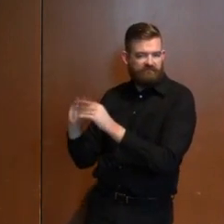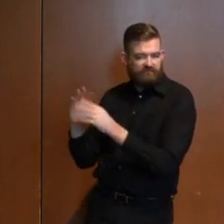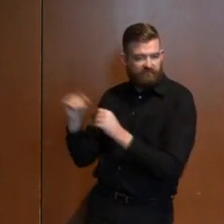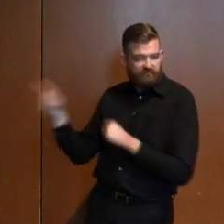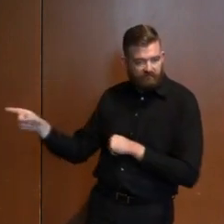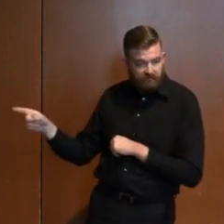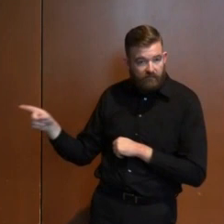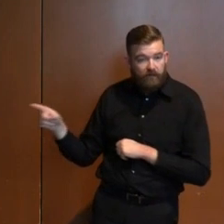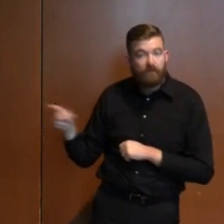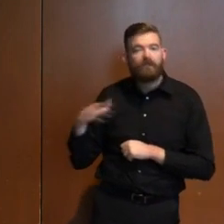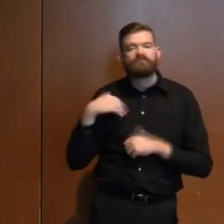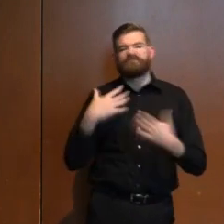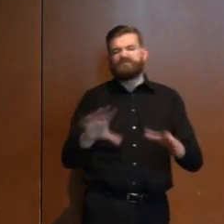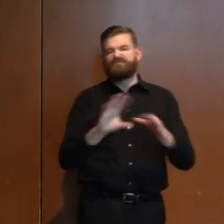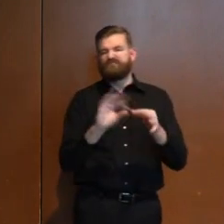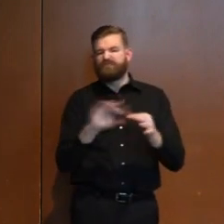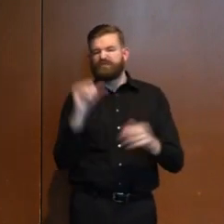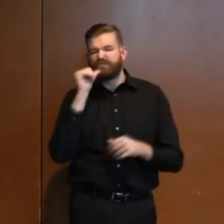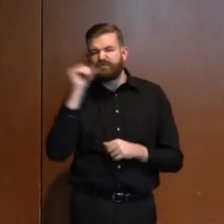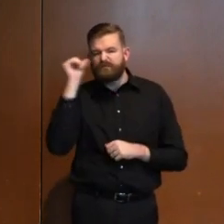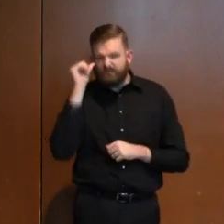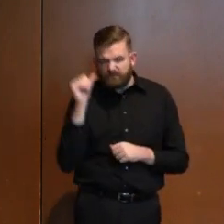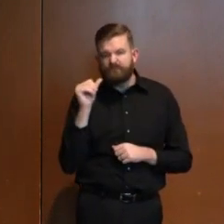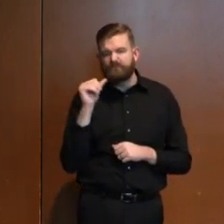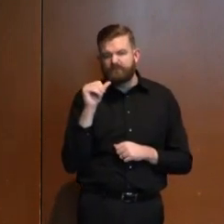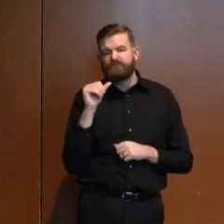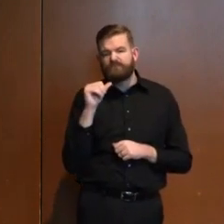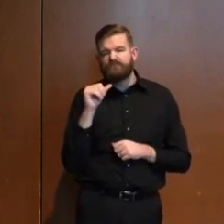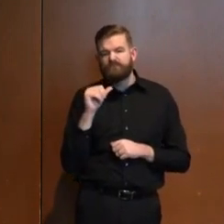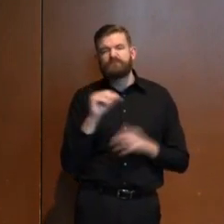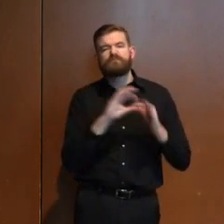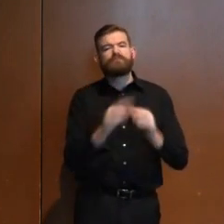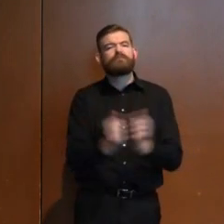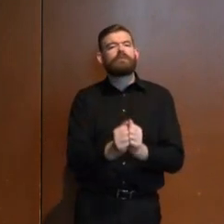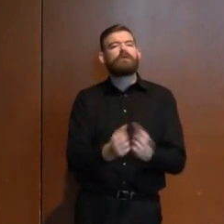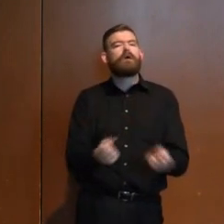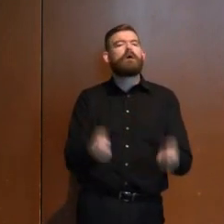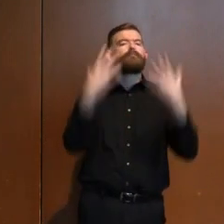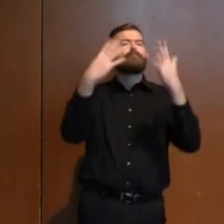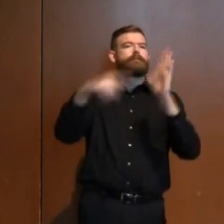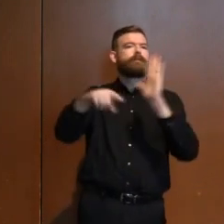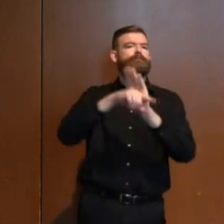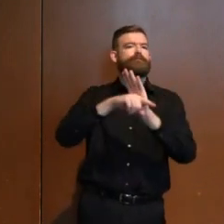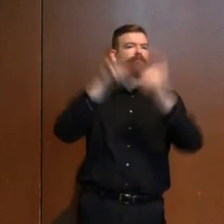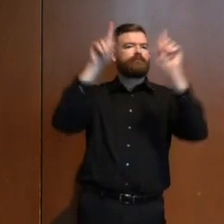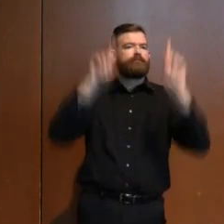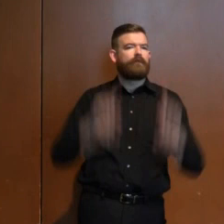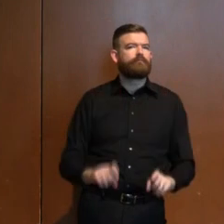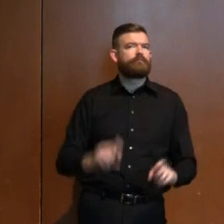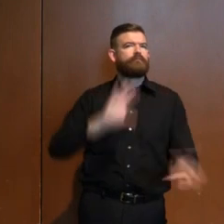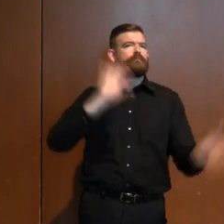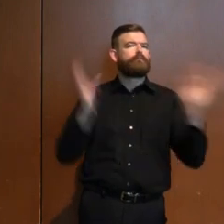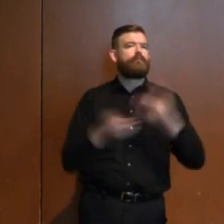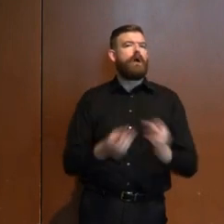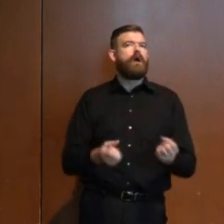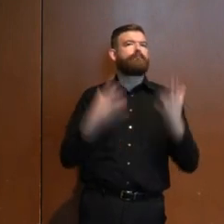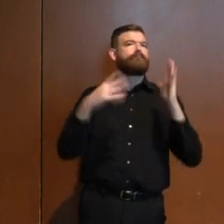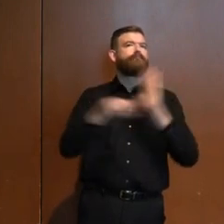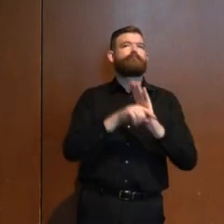SHEETS. I FORGOT TO TURN IT ON. SO AS MENTIONED YESTERDAY WE